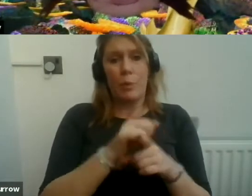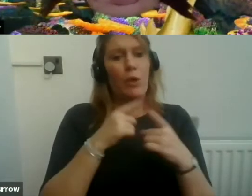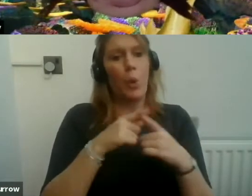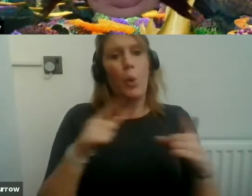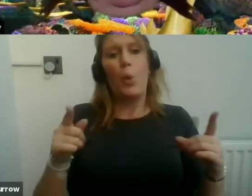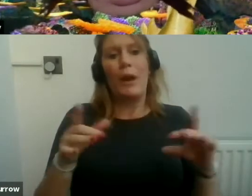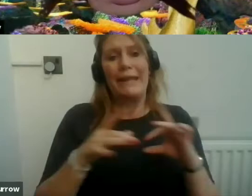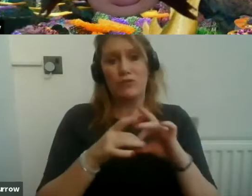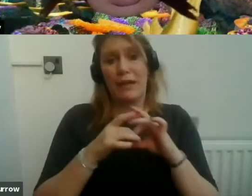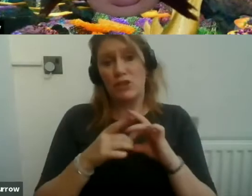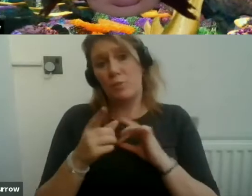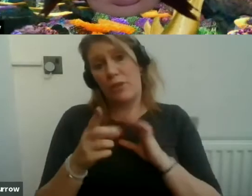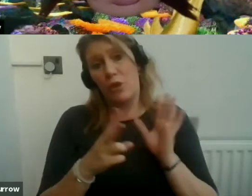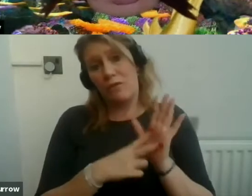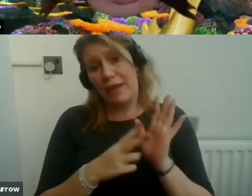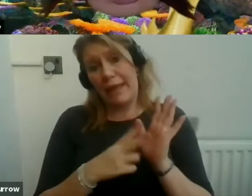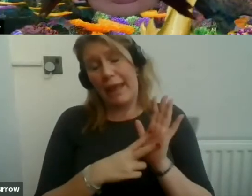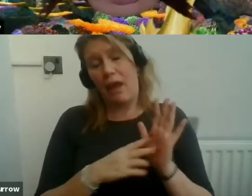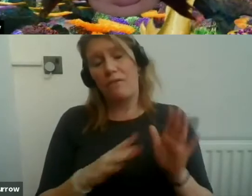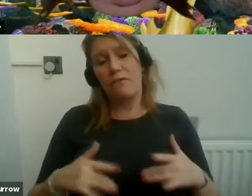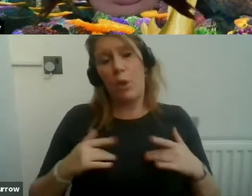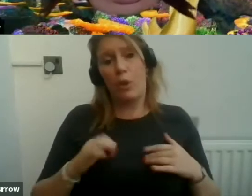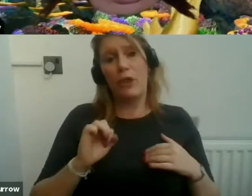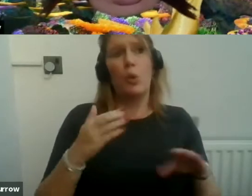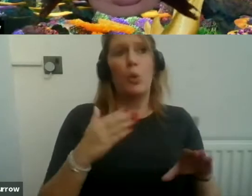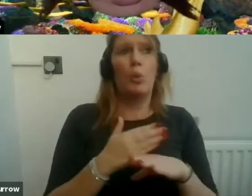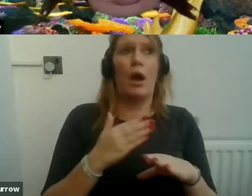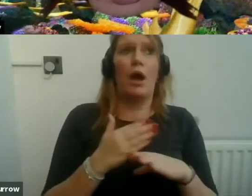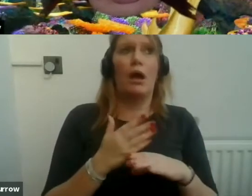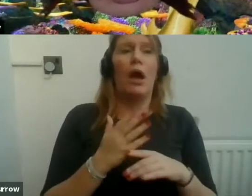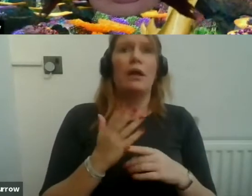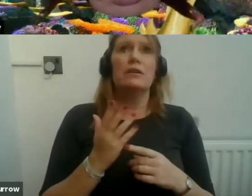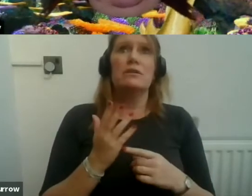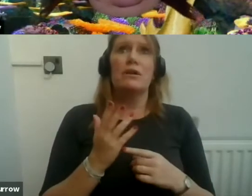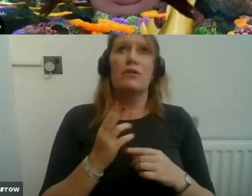with you Vici, your work reflects the joy